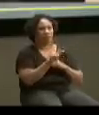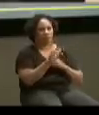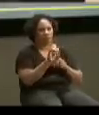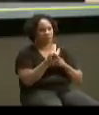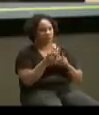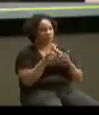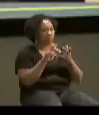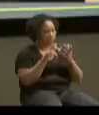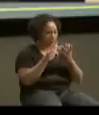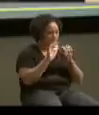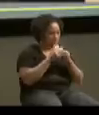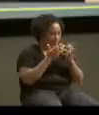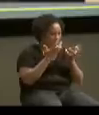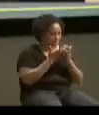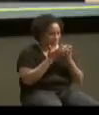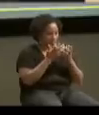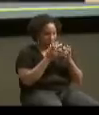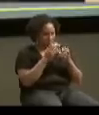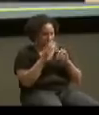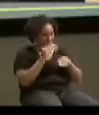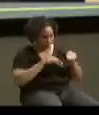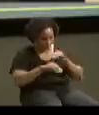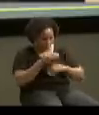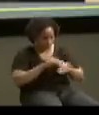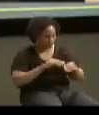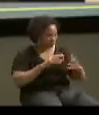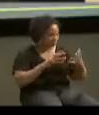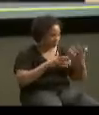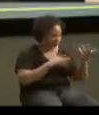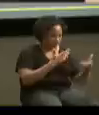YOU HEAR CONVERSATION ABOUT PRODUCTS, THE TANGIBILITY OF THAT.